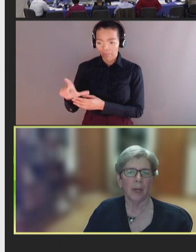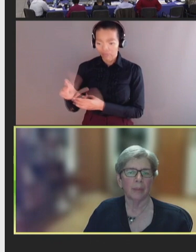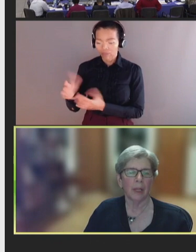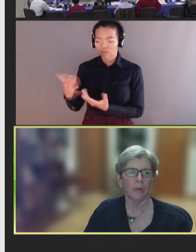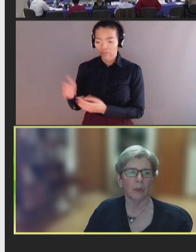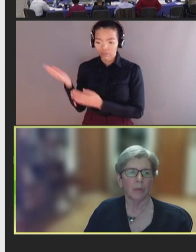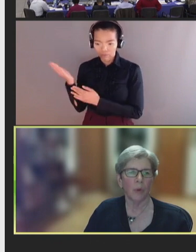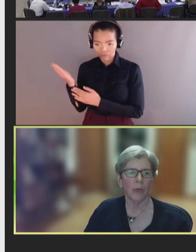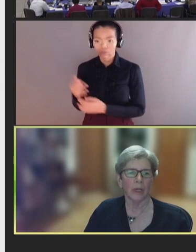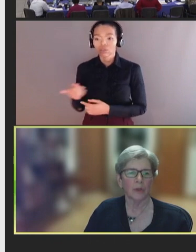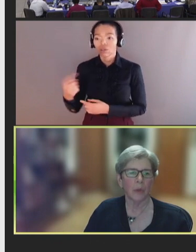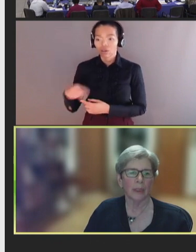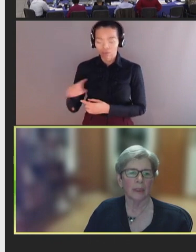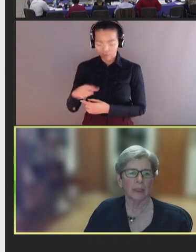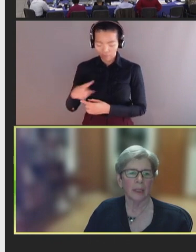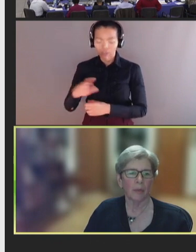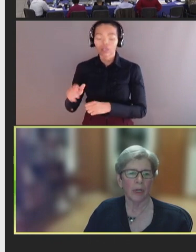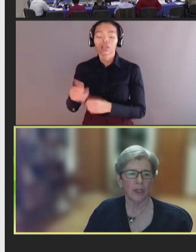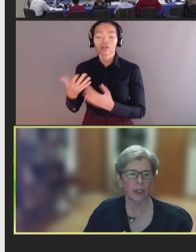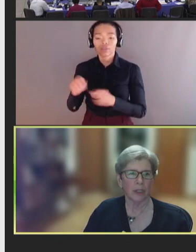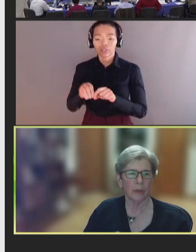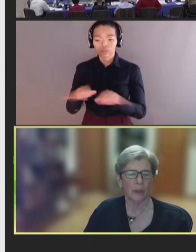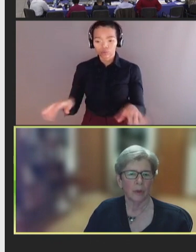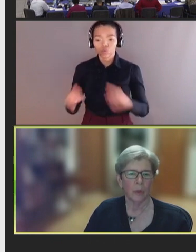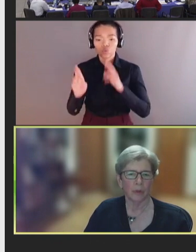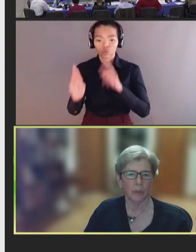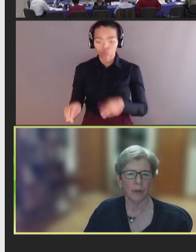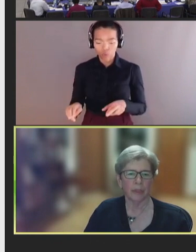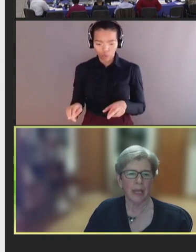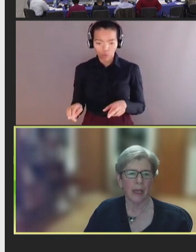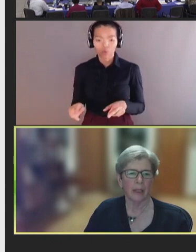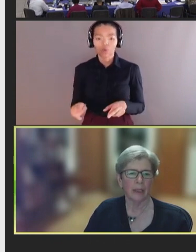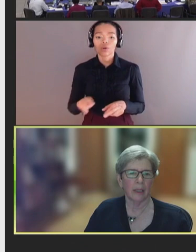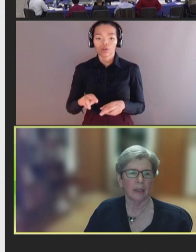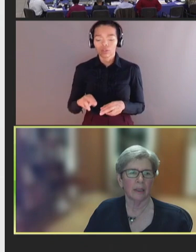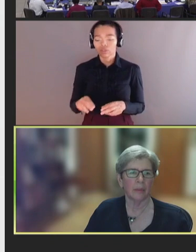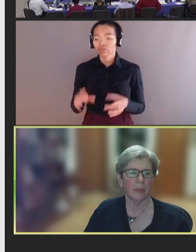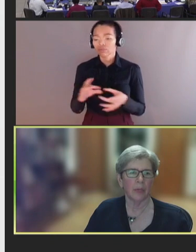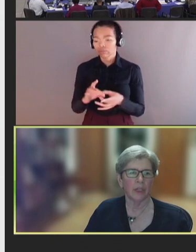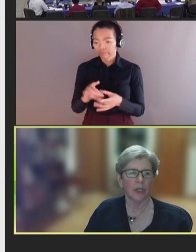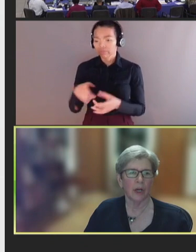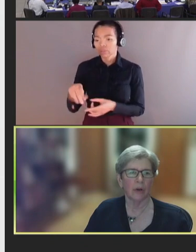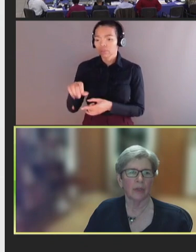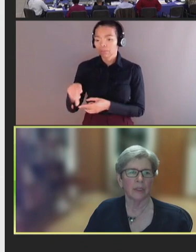pipeline report as well, in collaboration with both TAG and the WHO. And this is